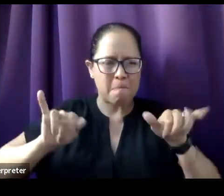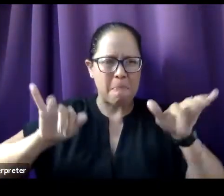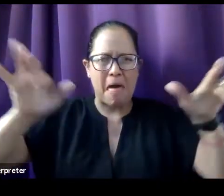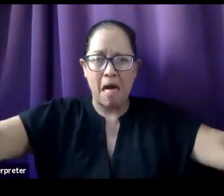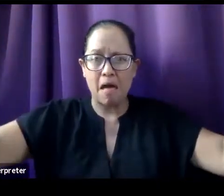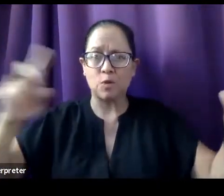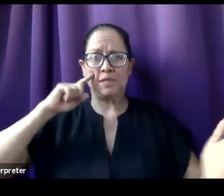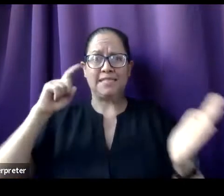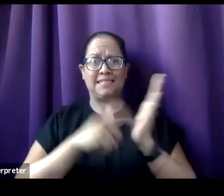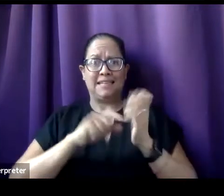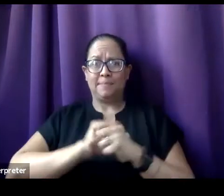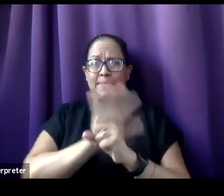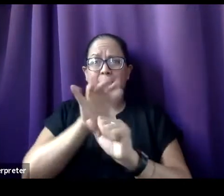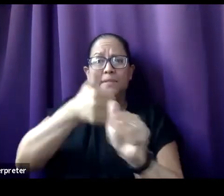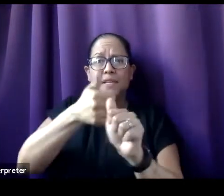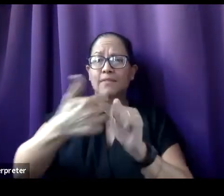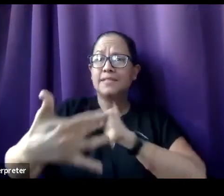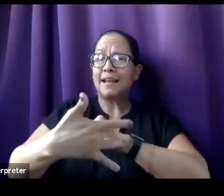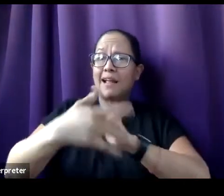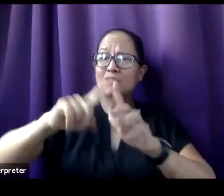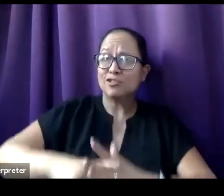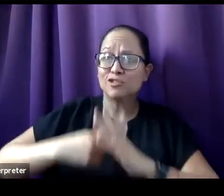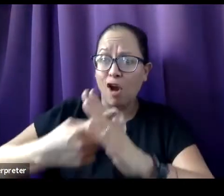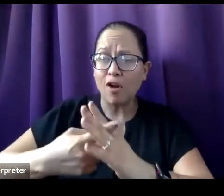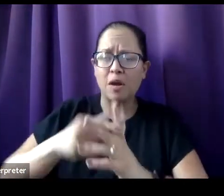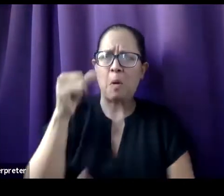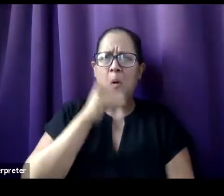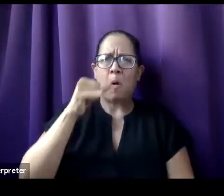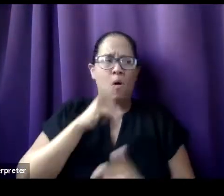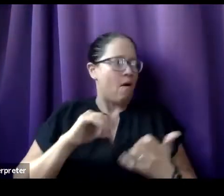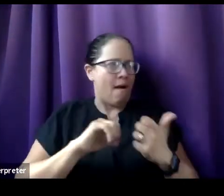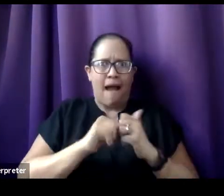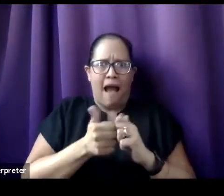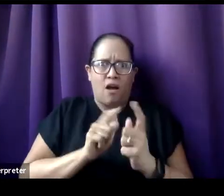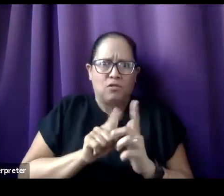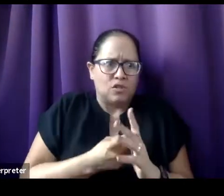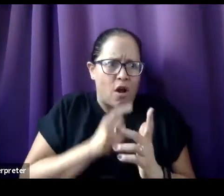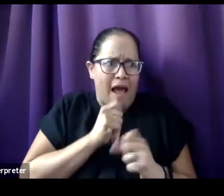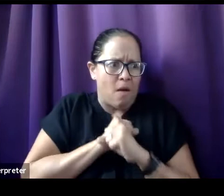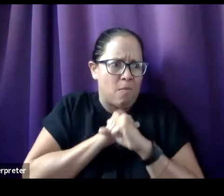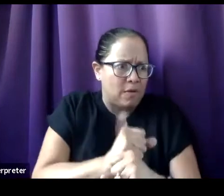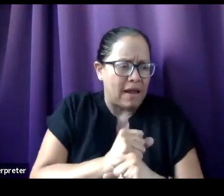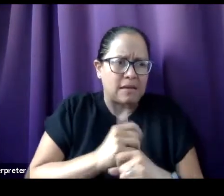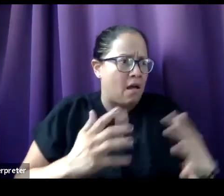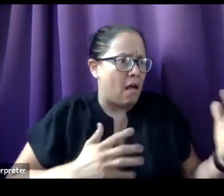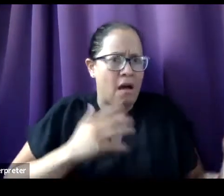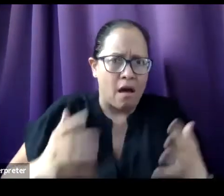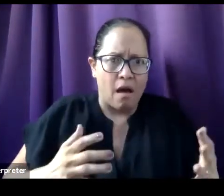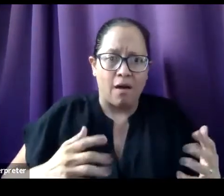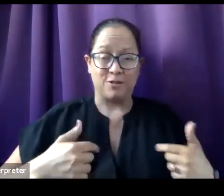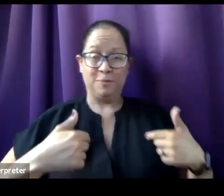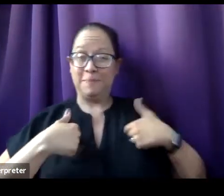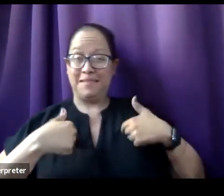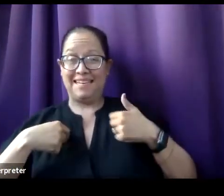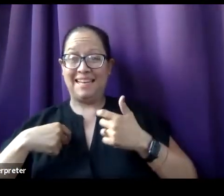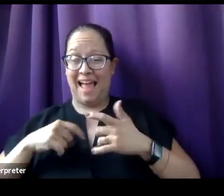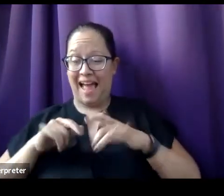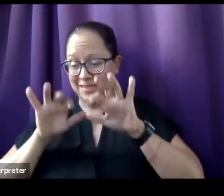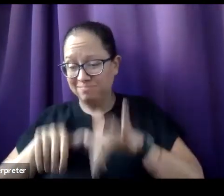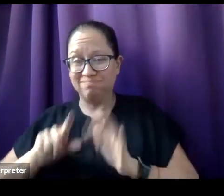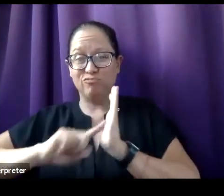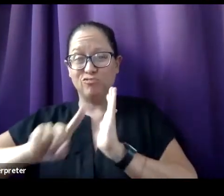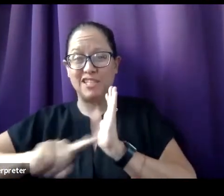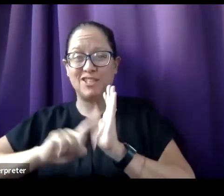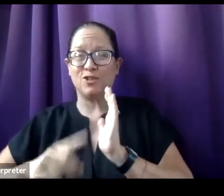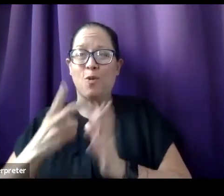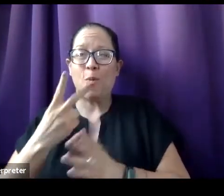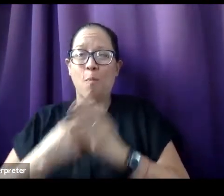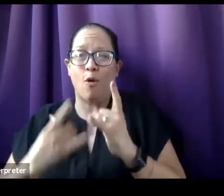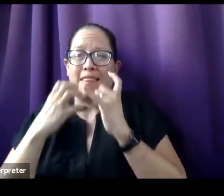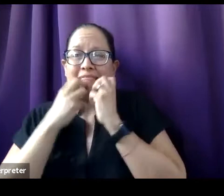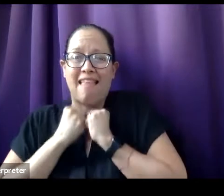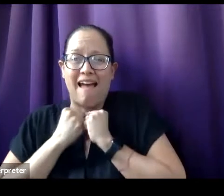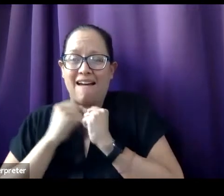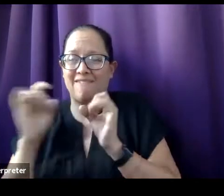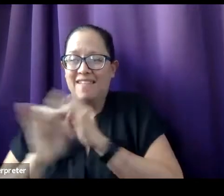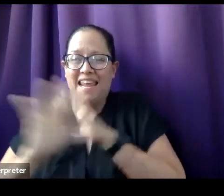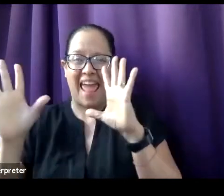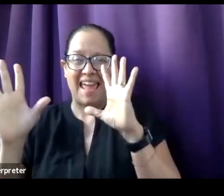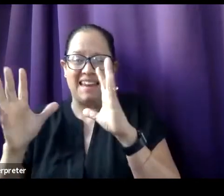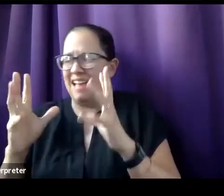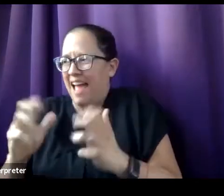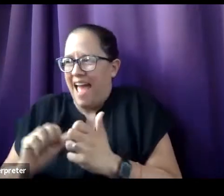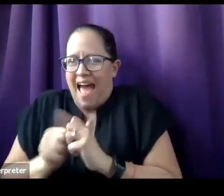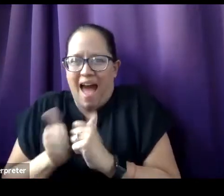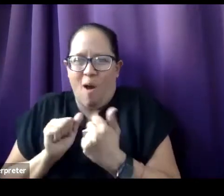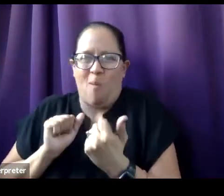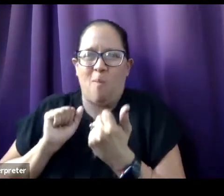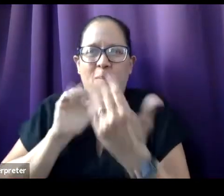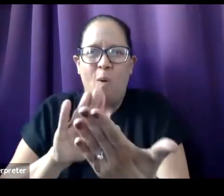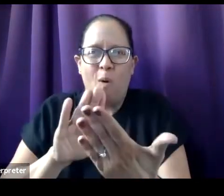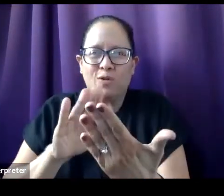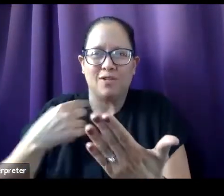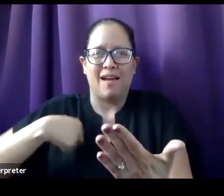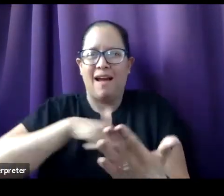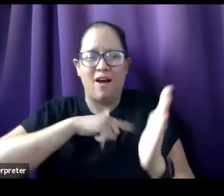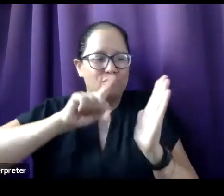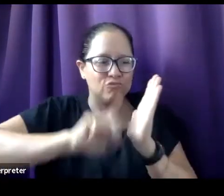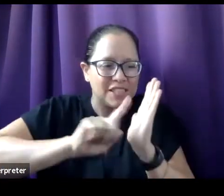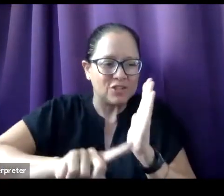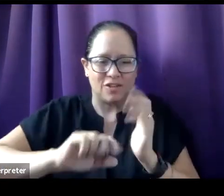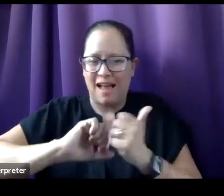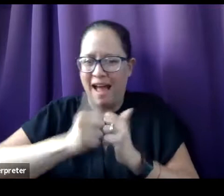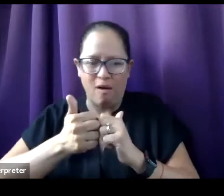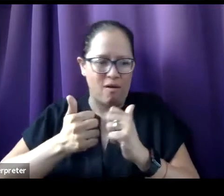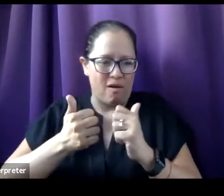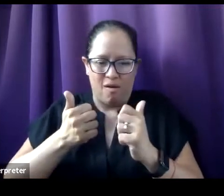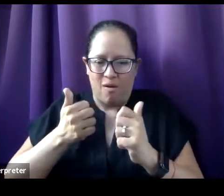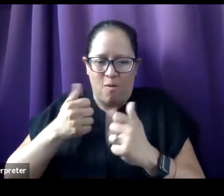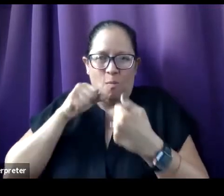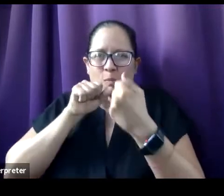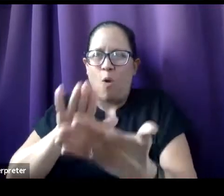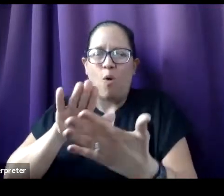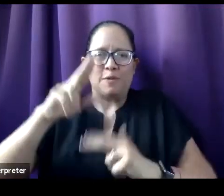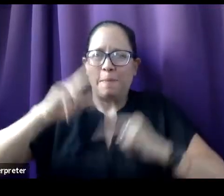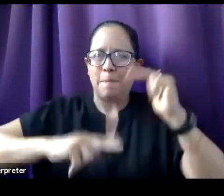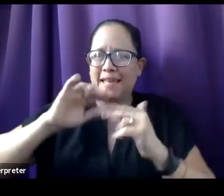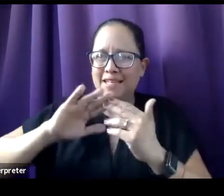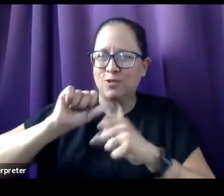In many ways the research I've been doing and today's talk is both a love, and a hate letter to my colleagues and I want to think about what might be a different way of approaching, not just the pandemic but what it means to build with society and accountability